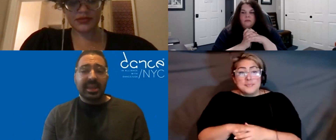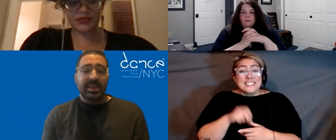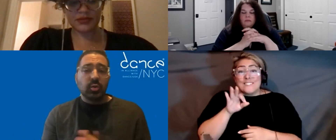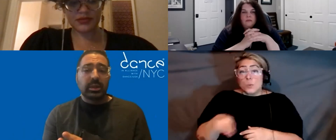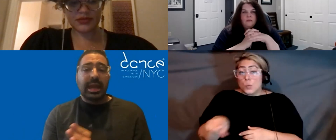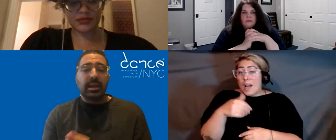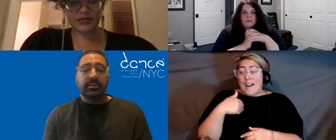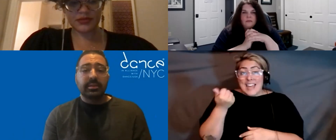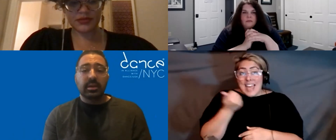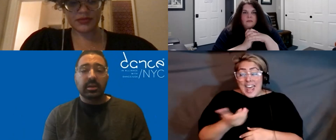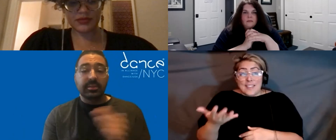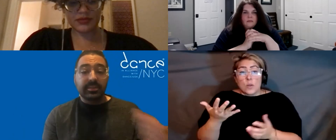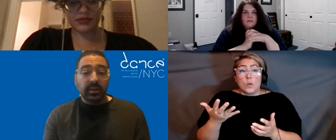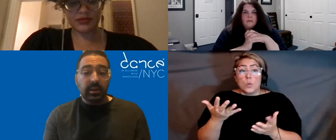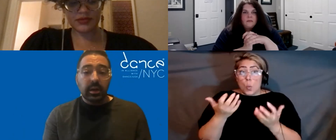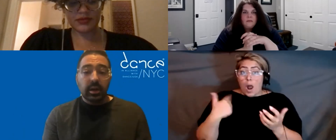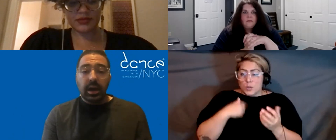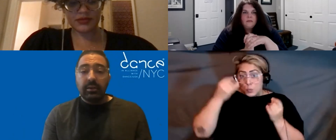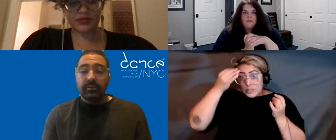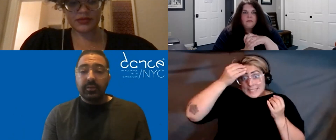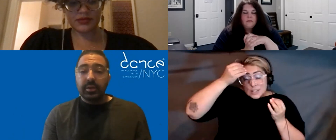for a field wide call,